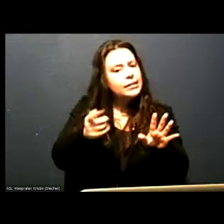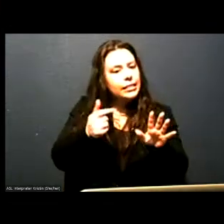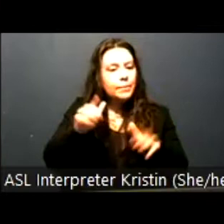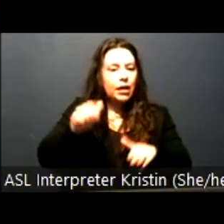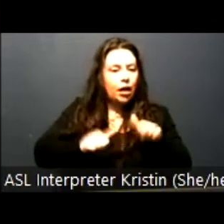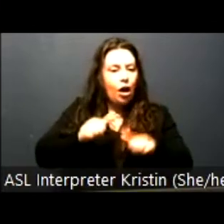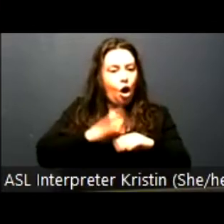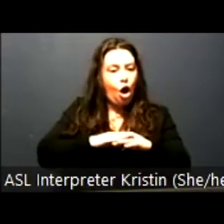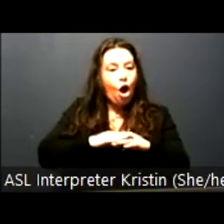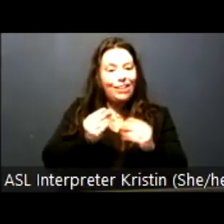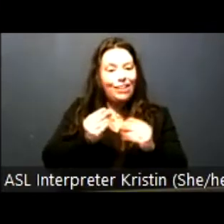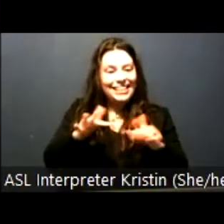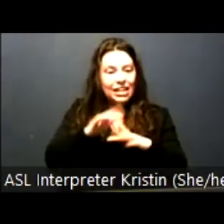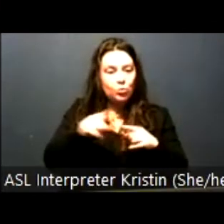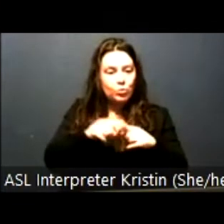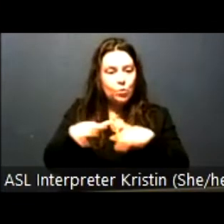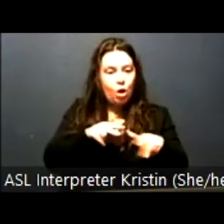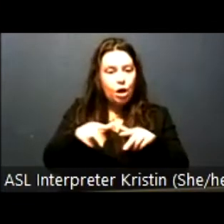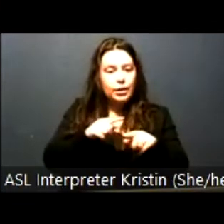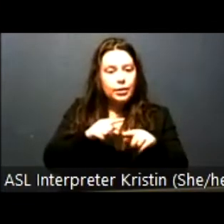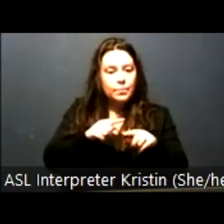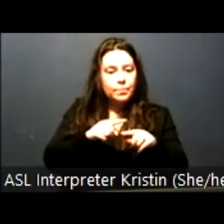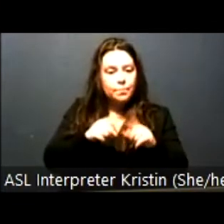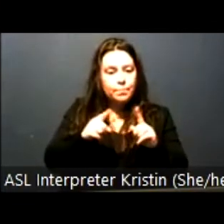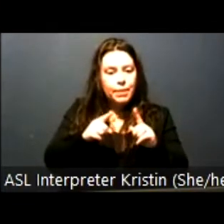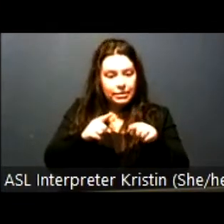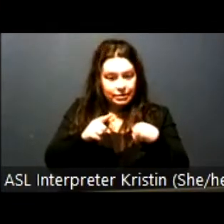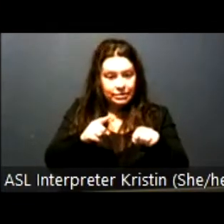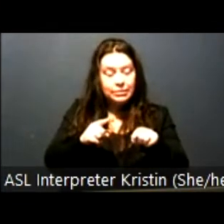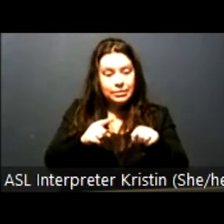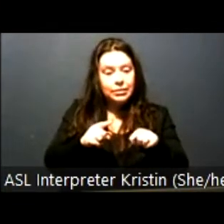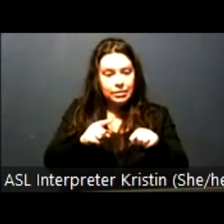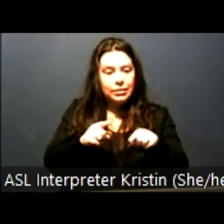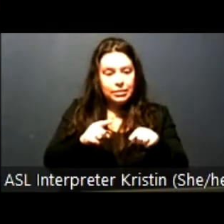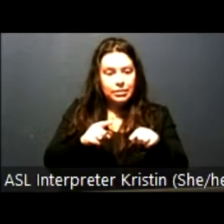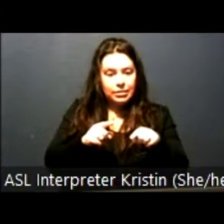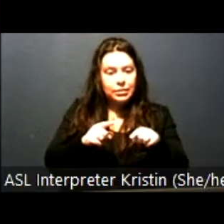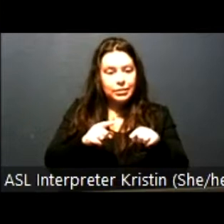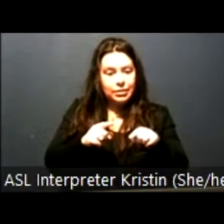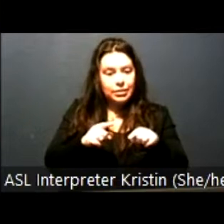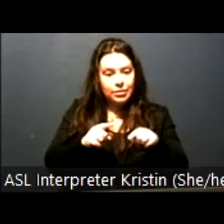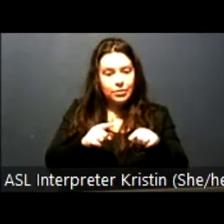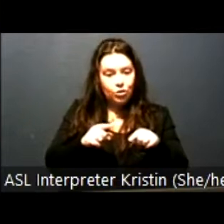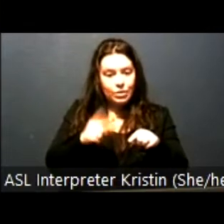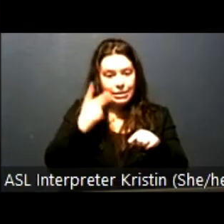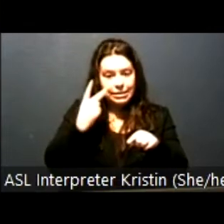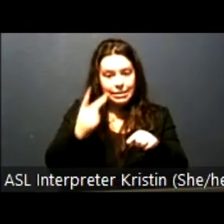unfortunately I don't know if you'll be able to see that today, but when they walk on land they are a little bit awkward but those feet, I mean, you can tell right now how great they are at swimming.